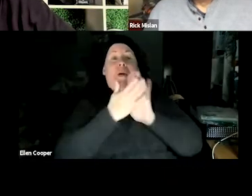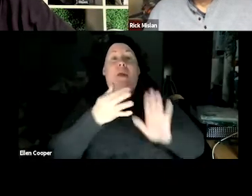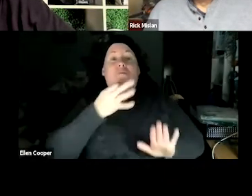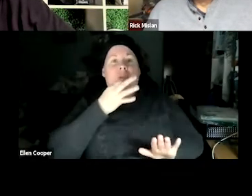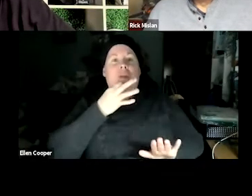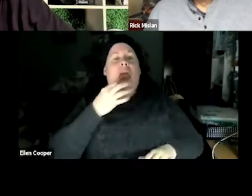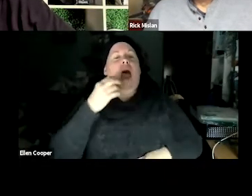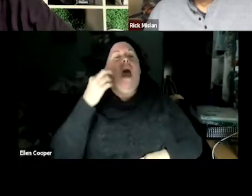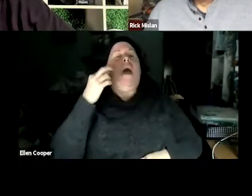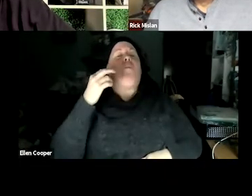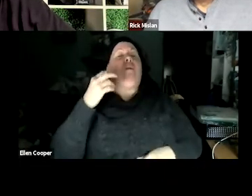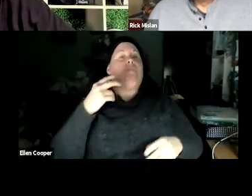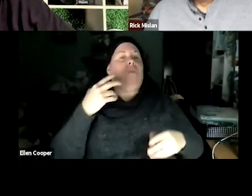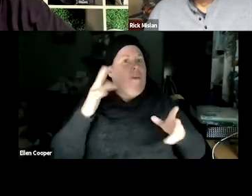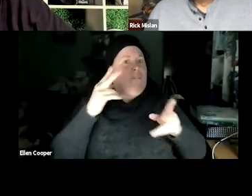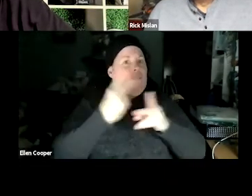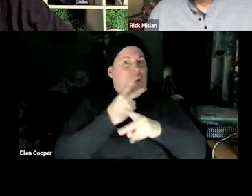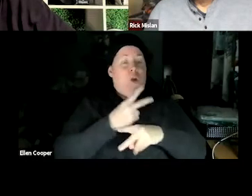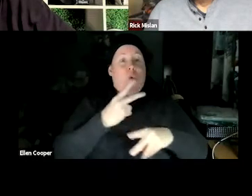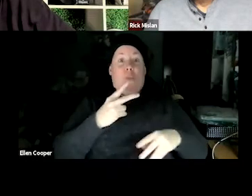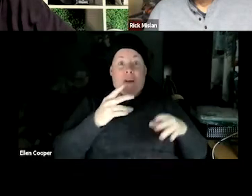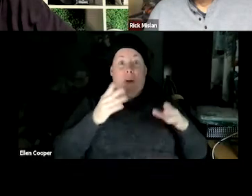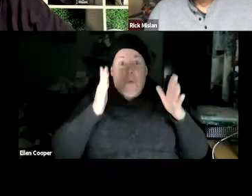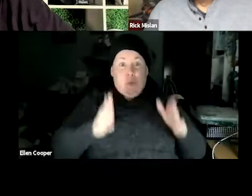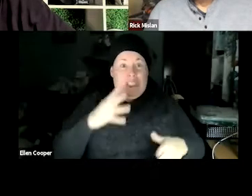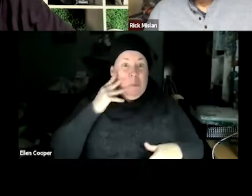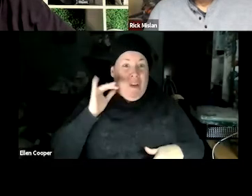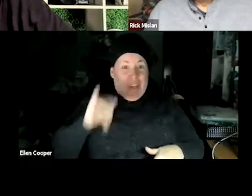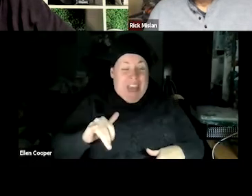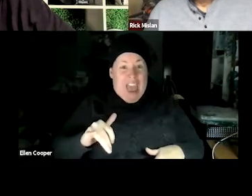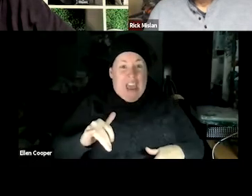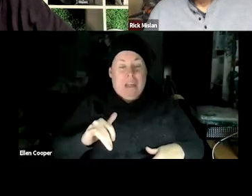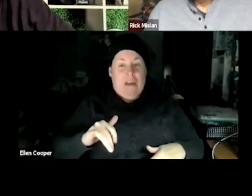CalebBarlow: You get somebody fight or flight mentality to kick in. You can teach them something